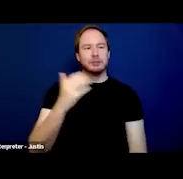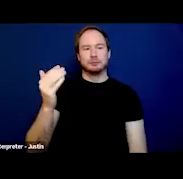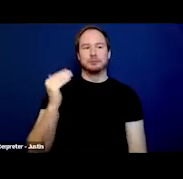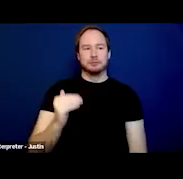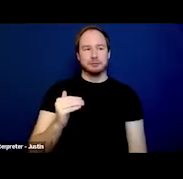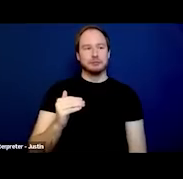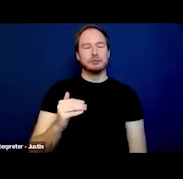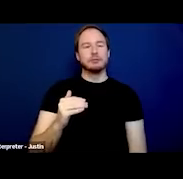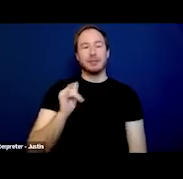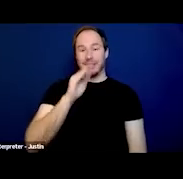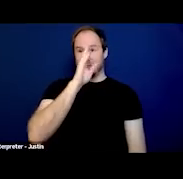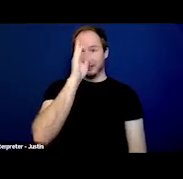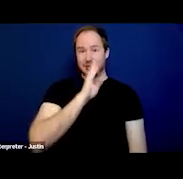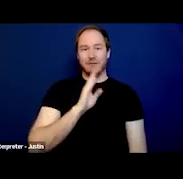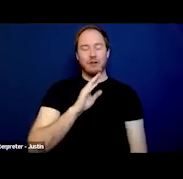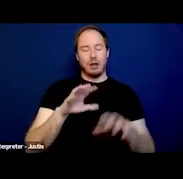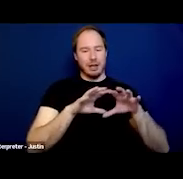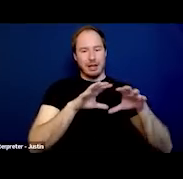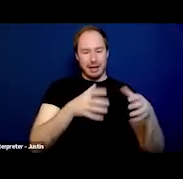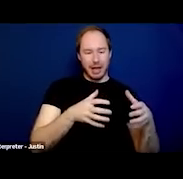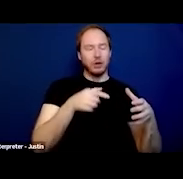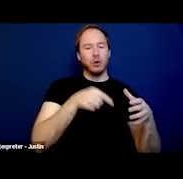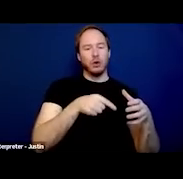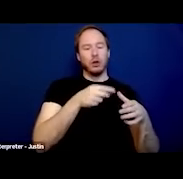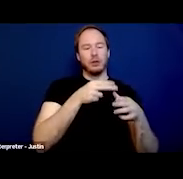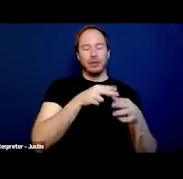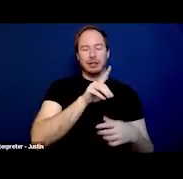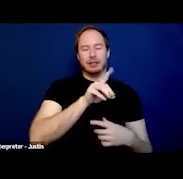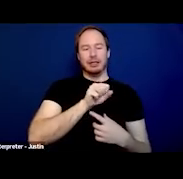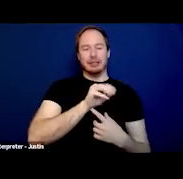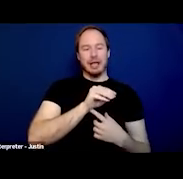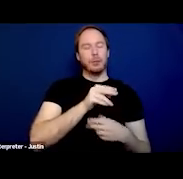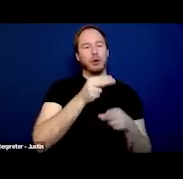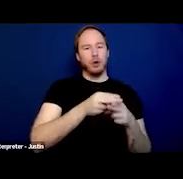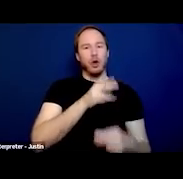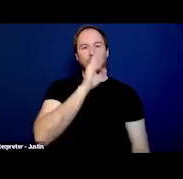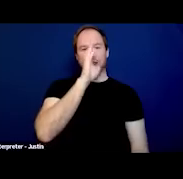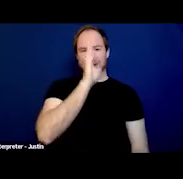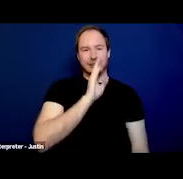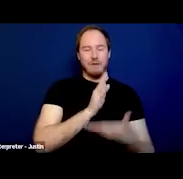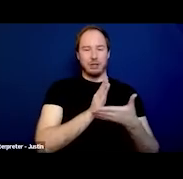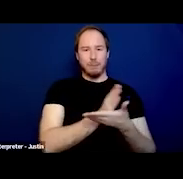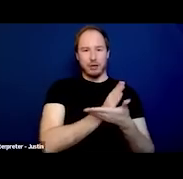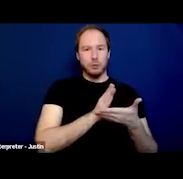Schizophrenia is in a category of conditions in the DSM called schizophrenia spectrum and other psychotic disorders.